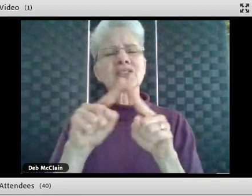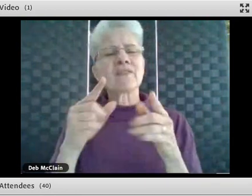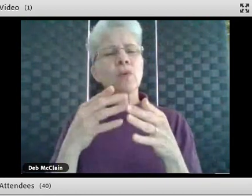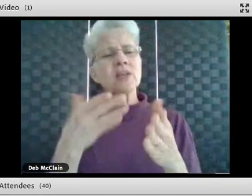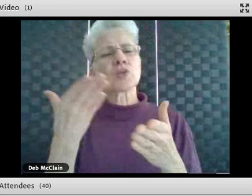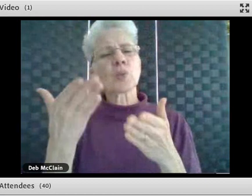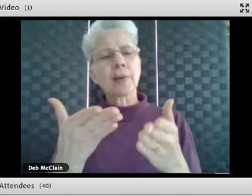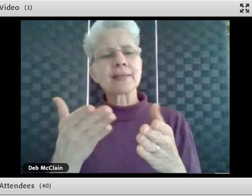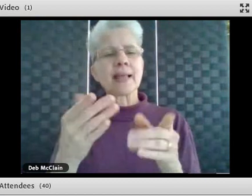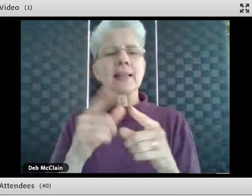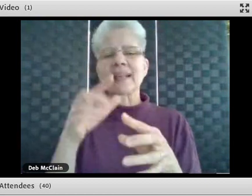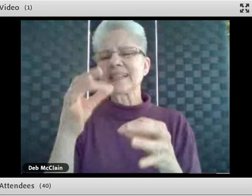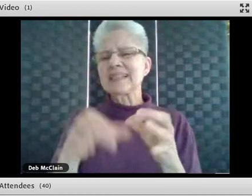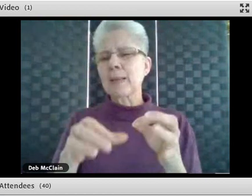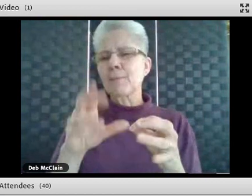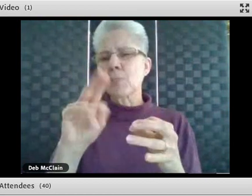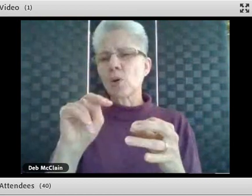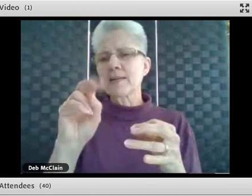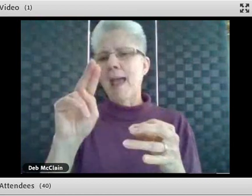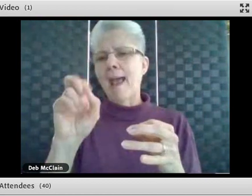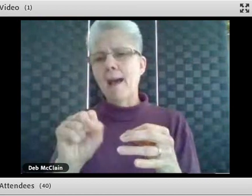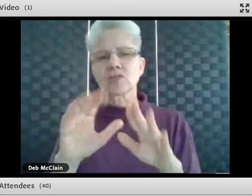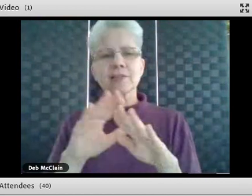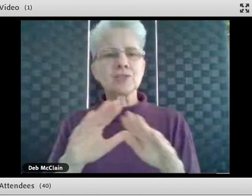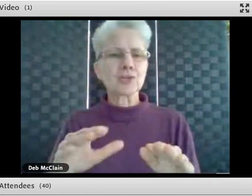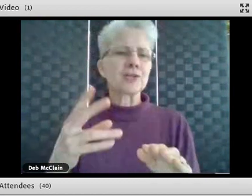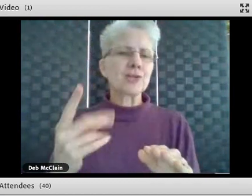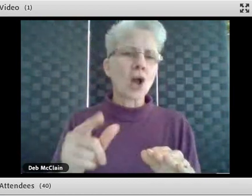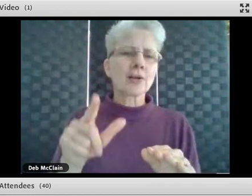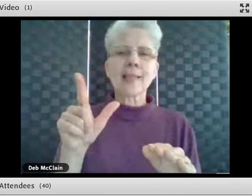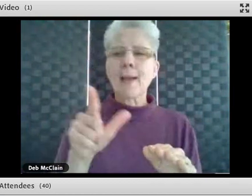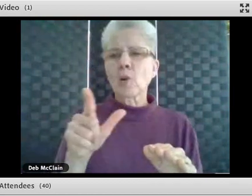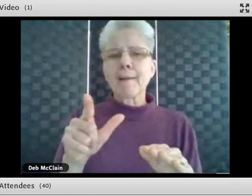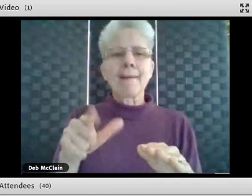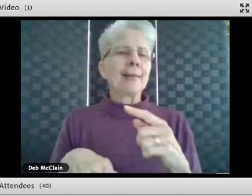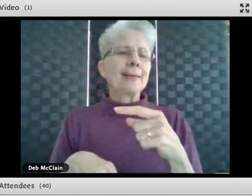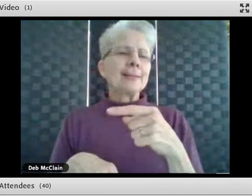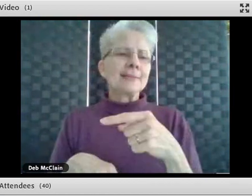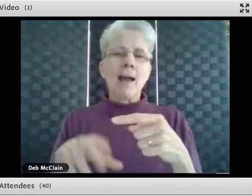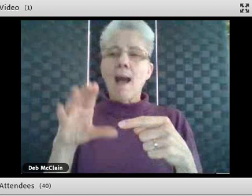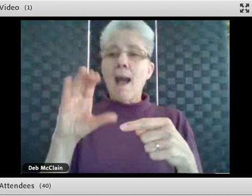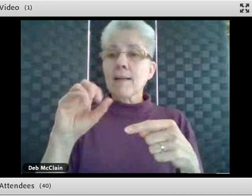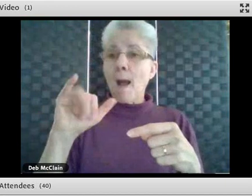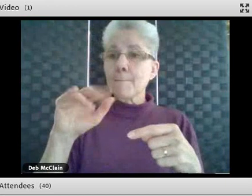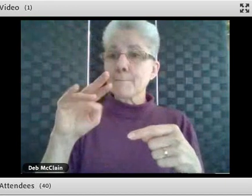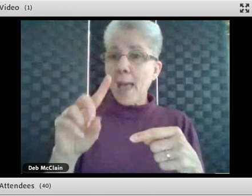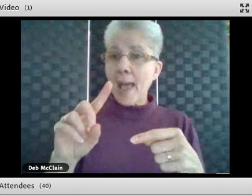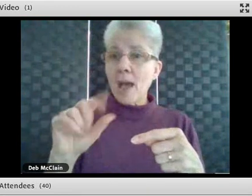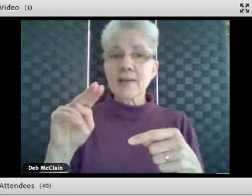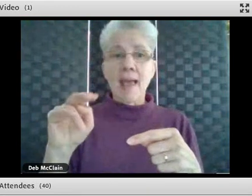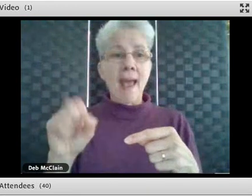so it's just simple nouns. It'd be like children, dogs, libraries -- compound nouns, nouns with parenthetical qualifiers --